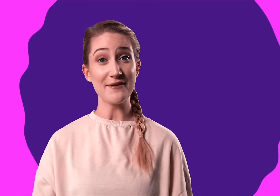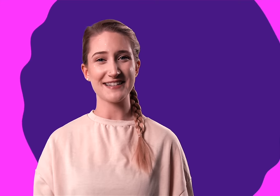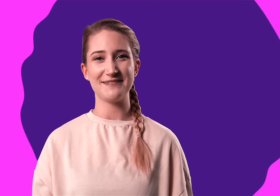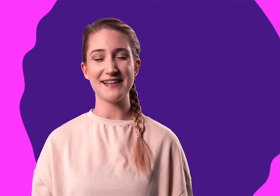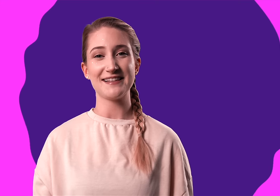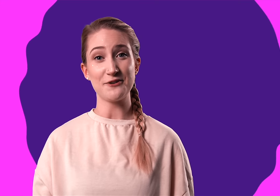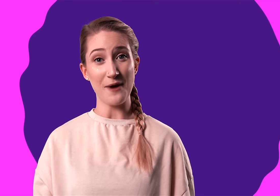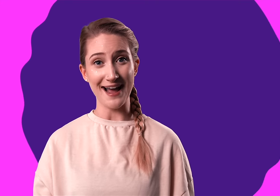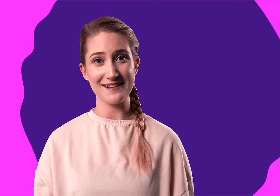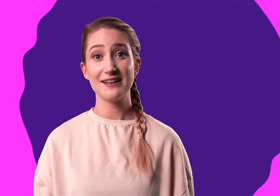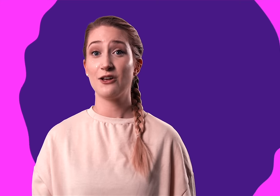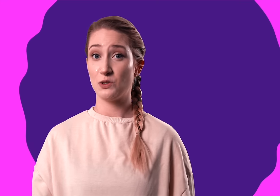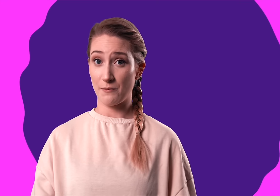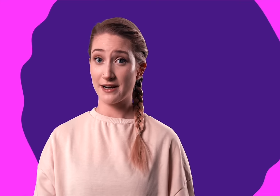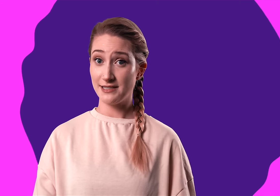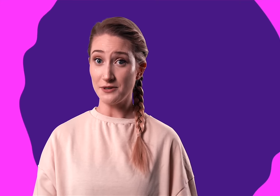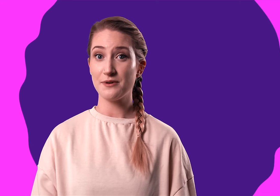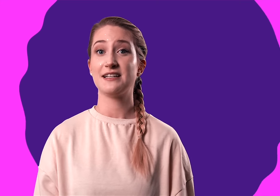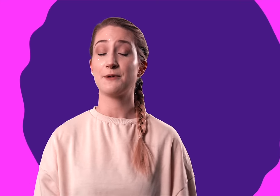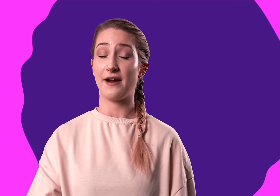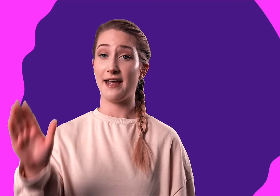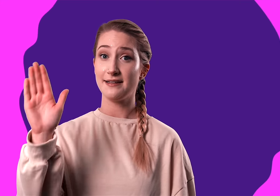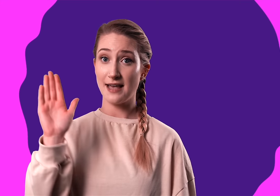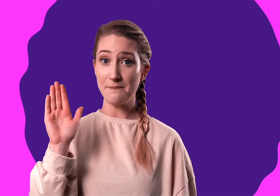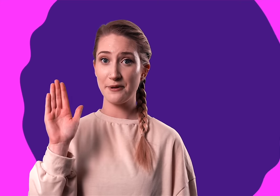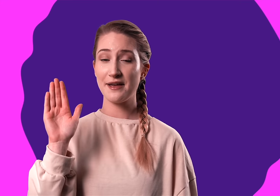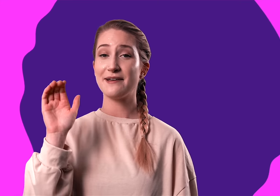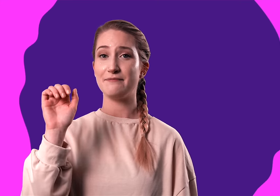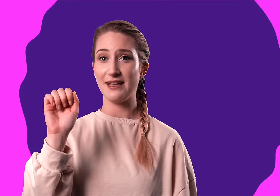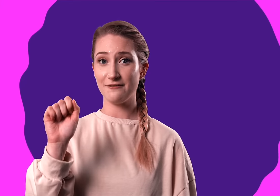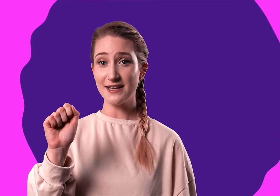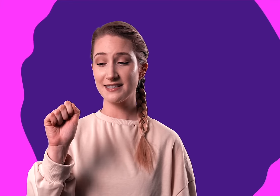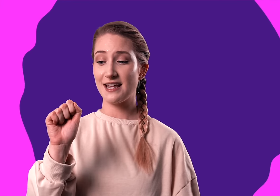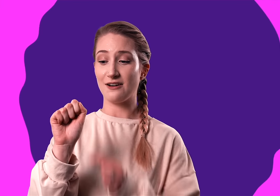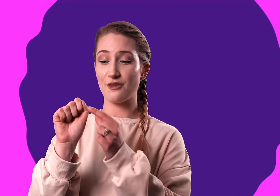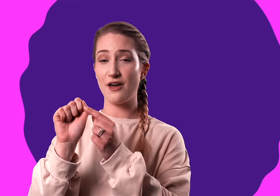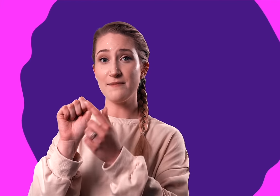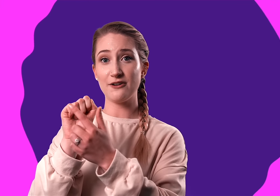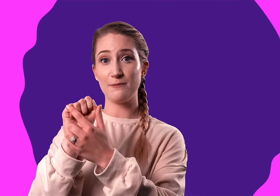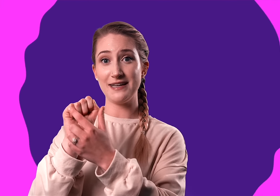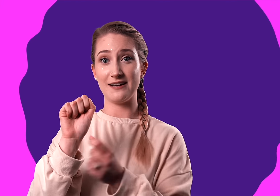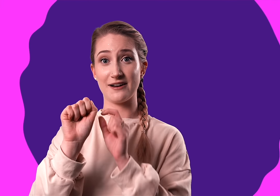Now we get to make the letter Y. So what we're going to do is put our hands up, make a fist, and our thumb and our pinky are going